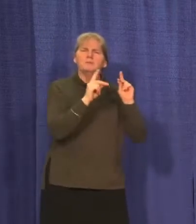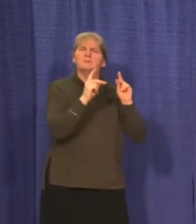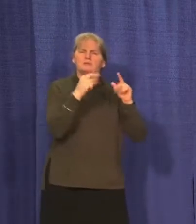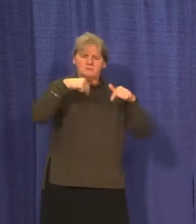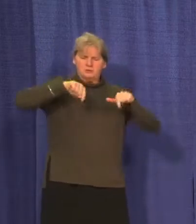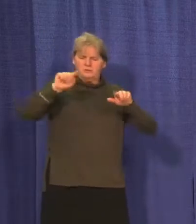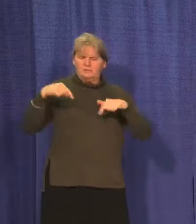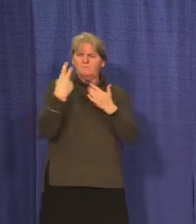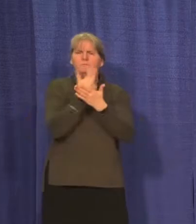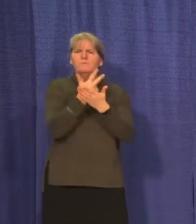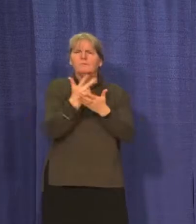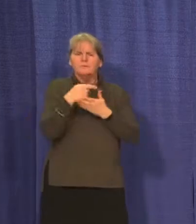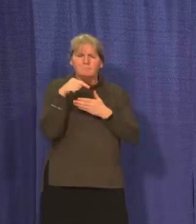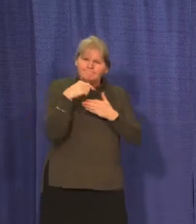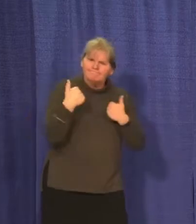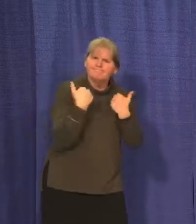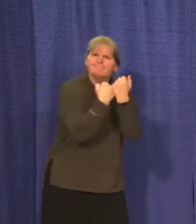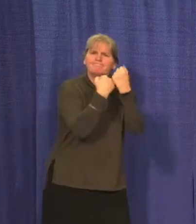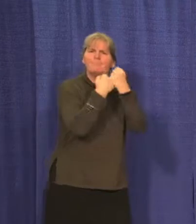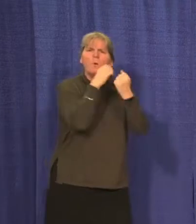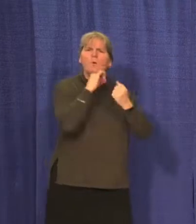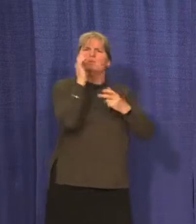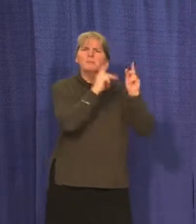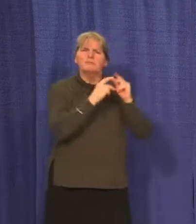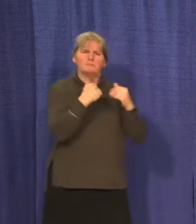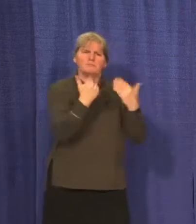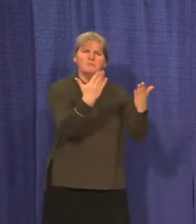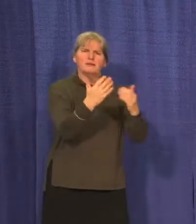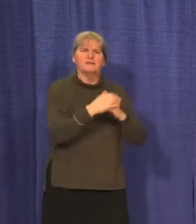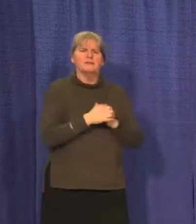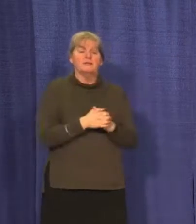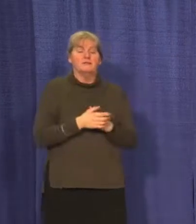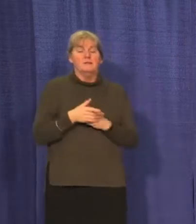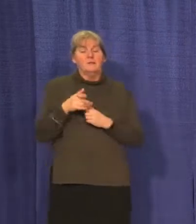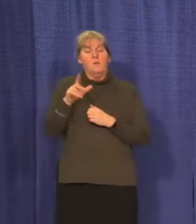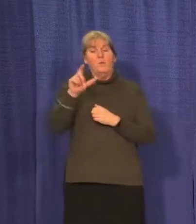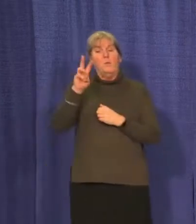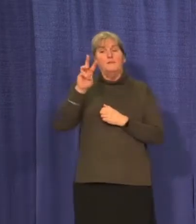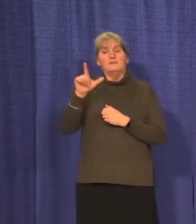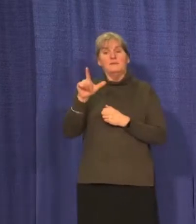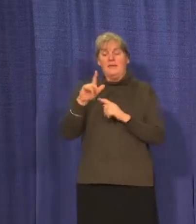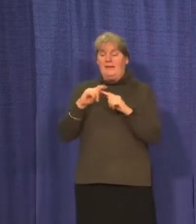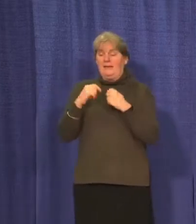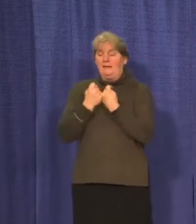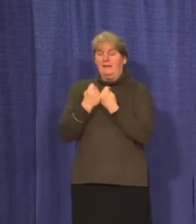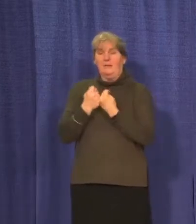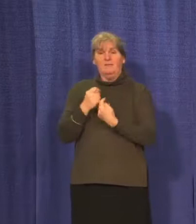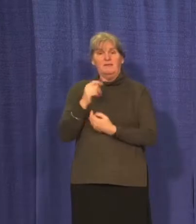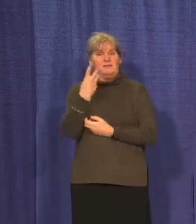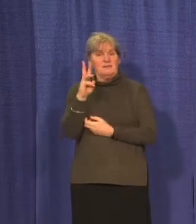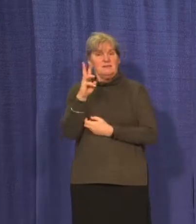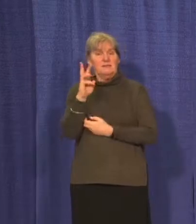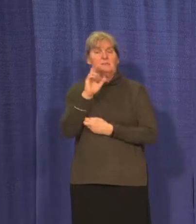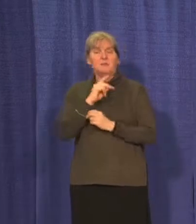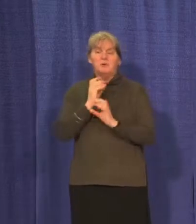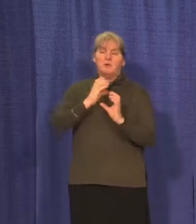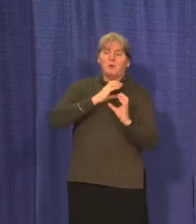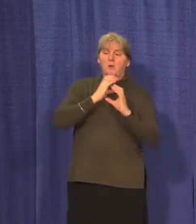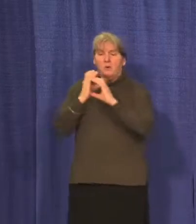these first few weeks of vaccination. We had quite the team in Watson Lake. 16 members travelled by coach